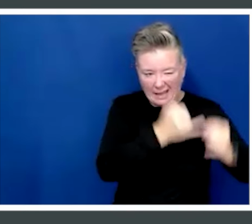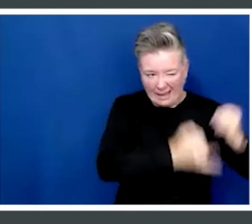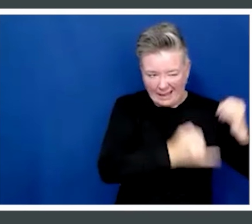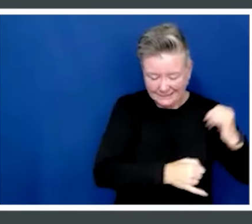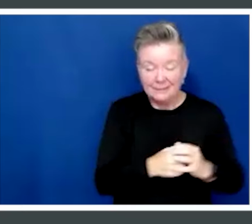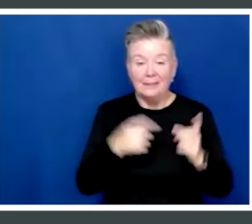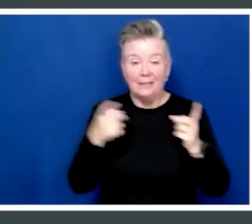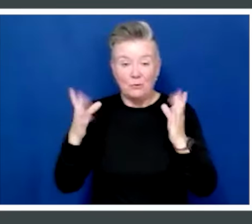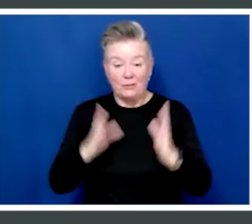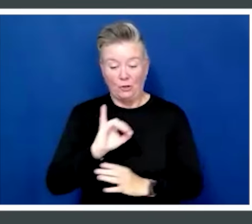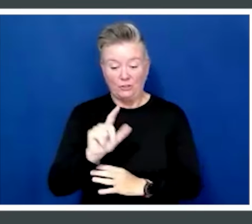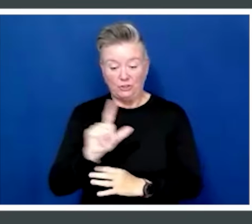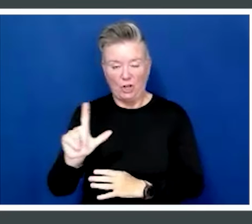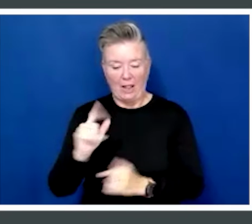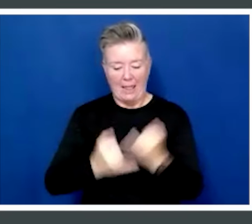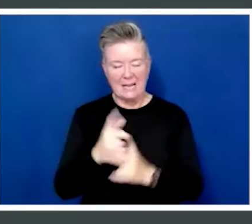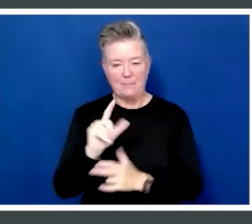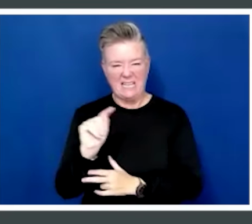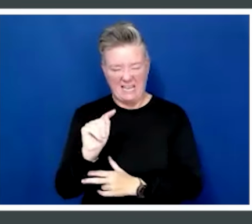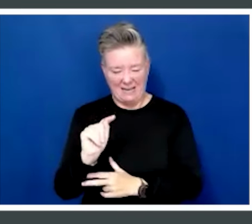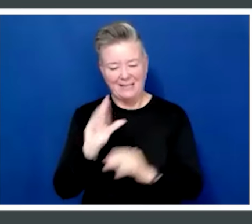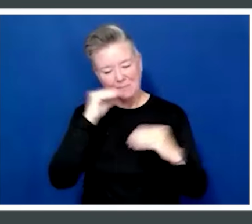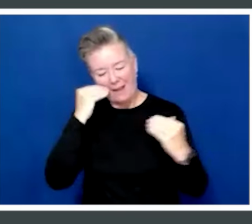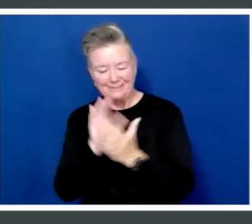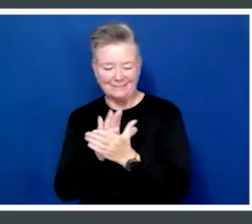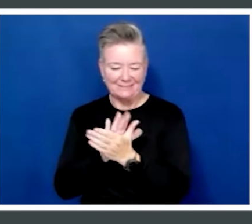Camp Director Jill Teegardin smiles and claps to cheer campers on.